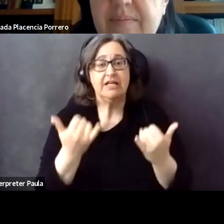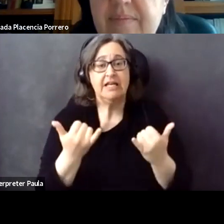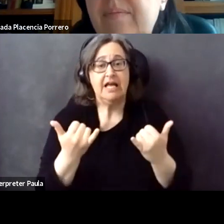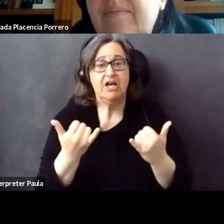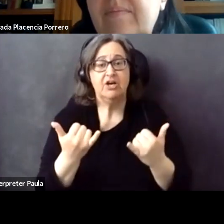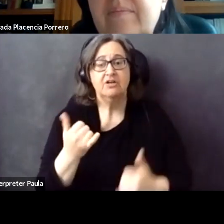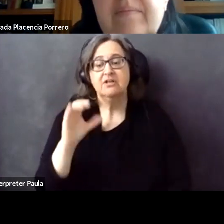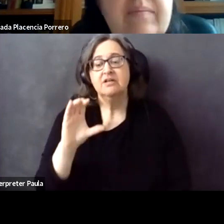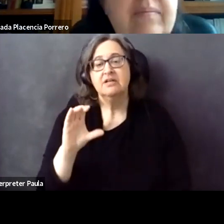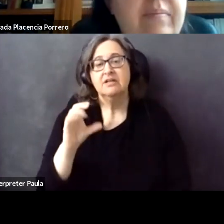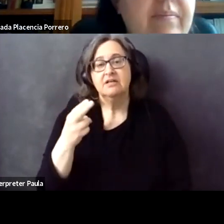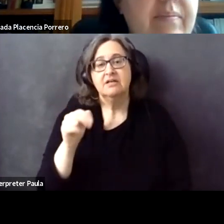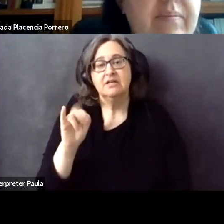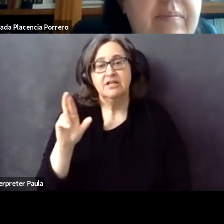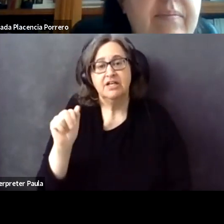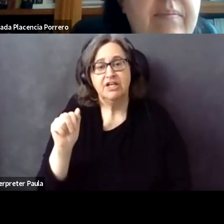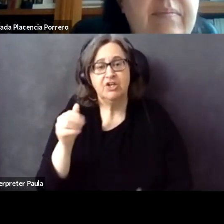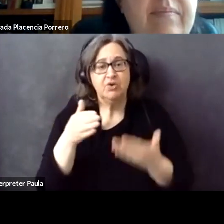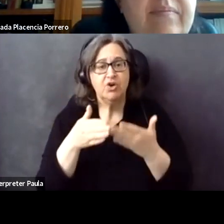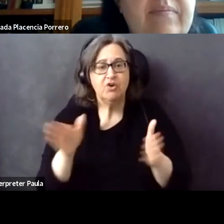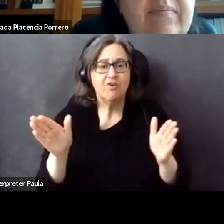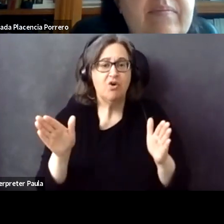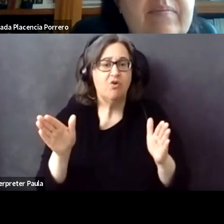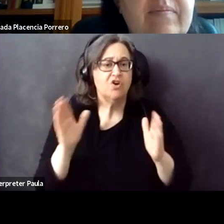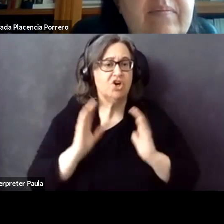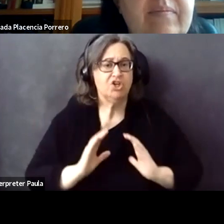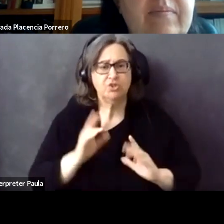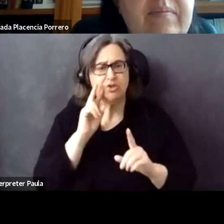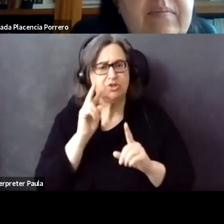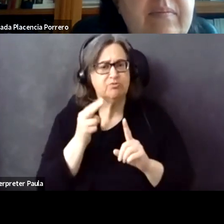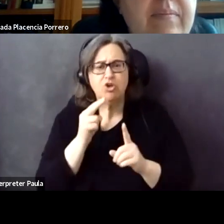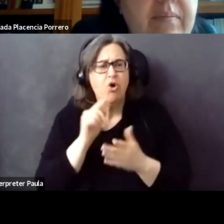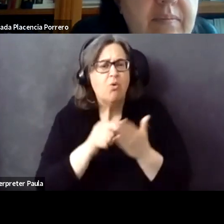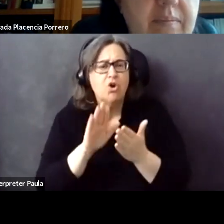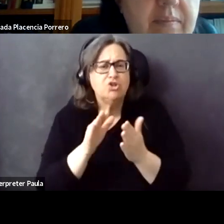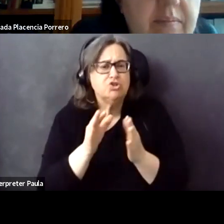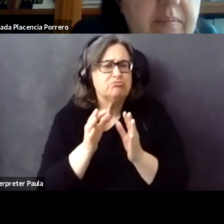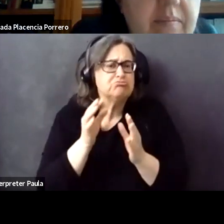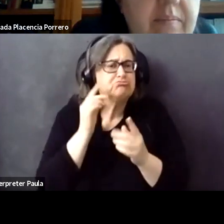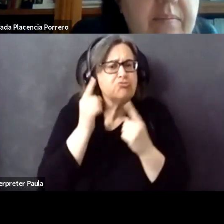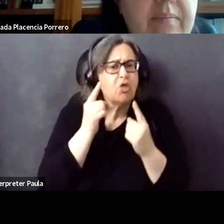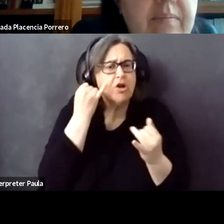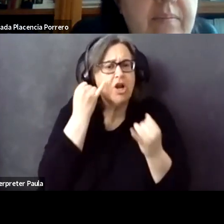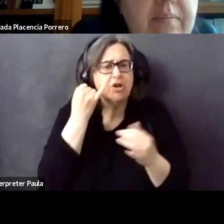. >> LARS BOSSELMANN: We can. Thank you very much. I would like to hear from Chiara